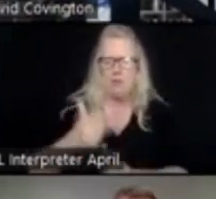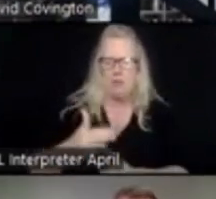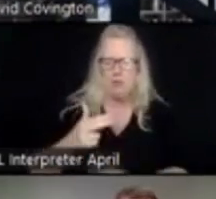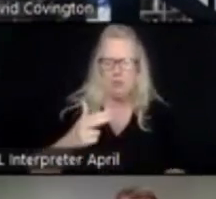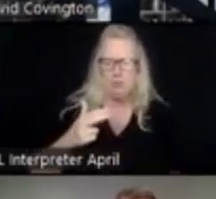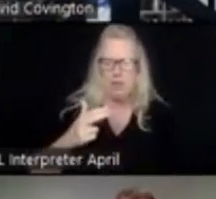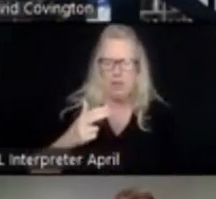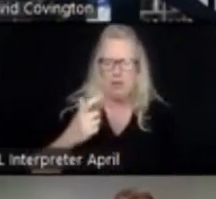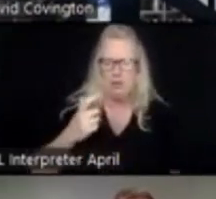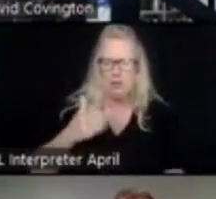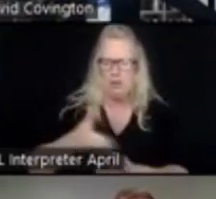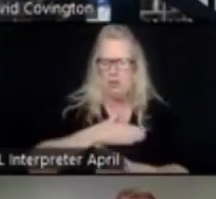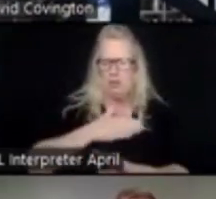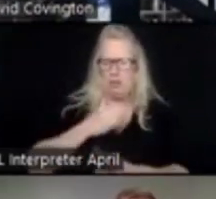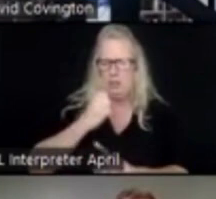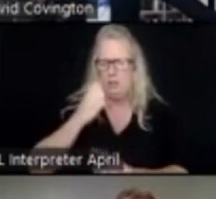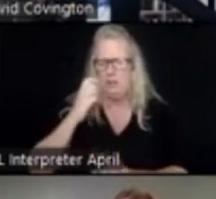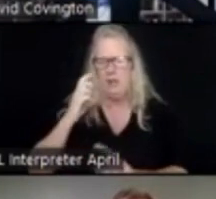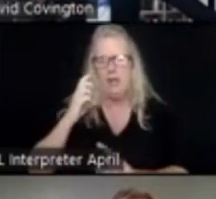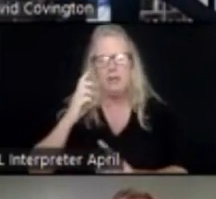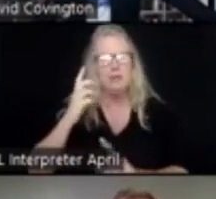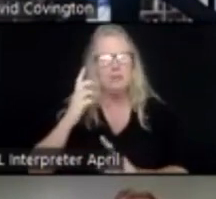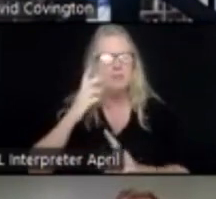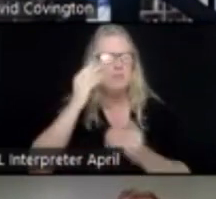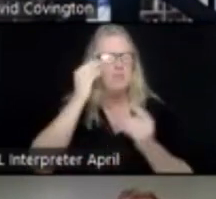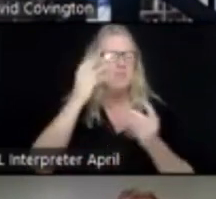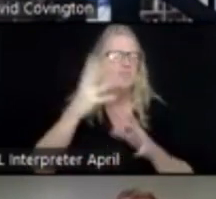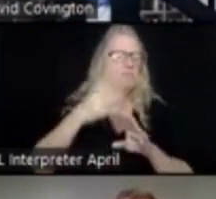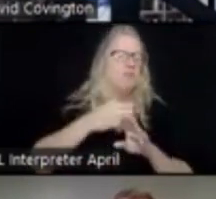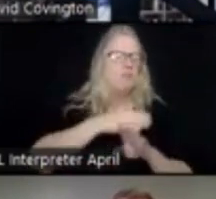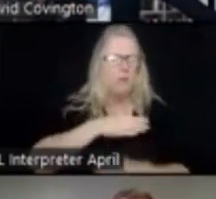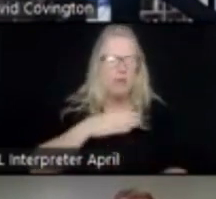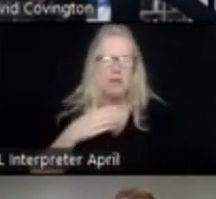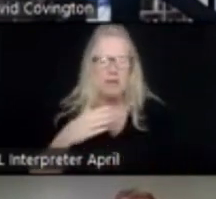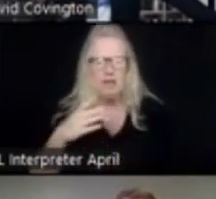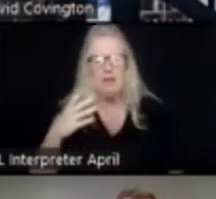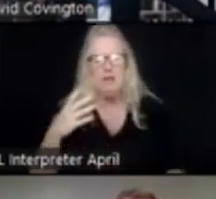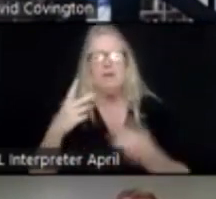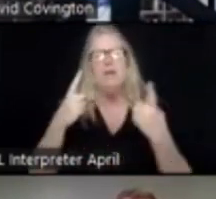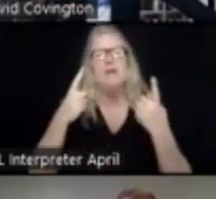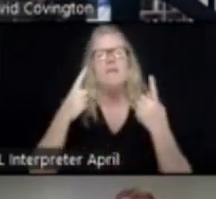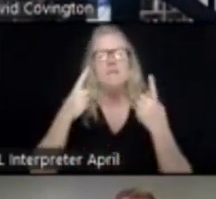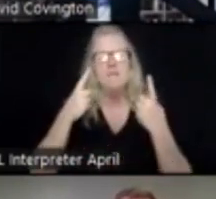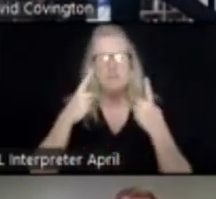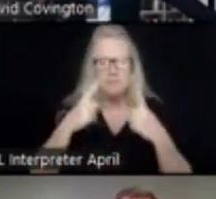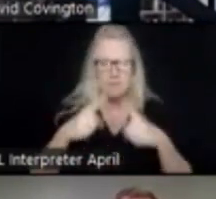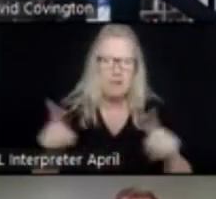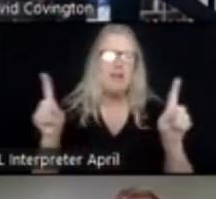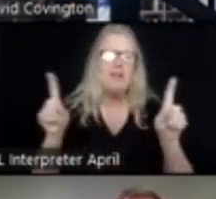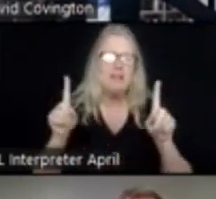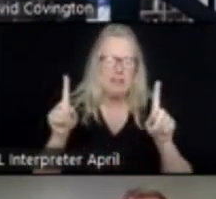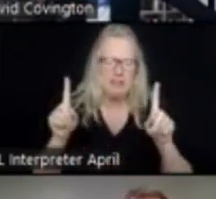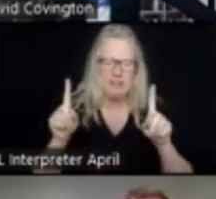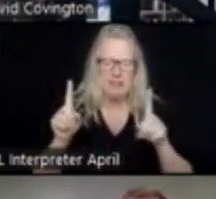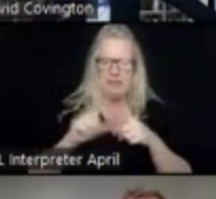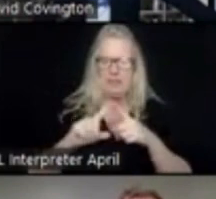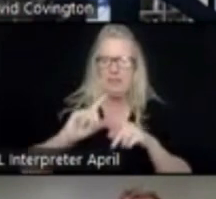PREVIOUS RECORDINGS, BUT WE HAVE LAUNCHED OUR TRAINING AND